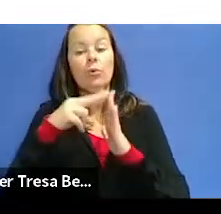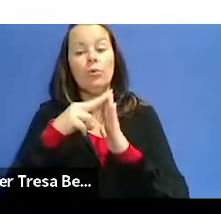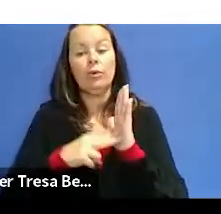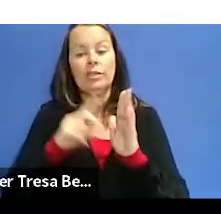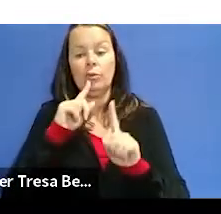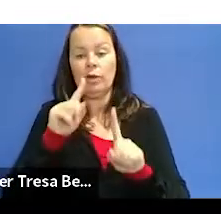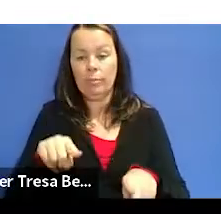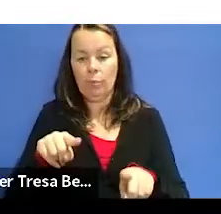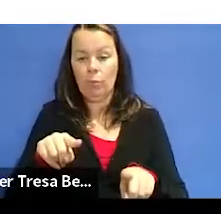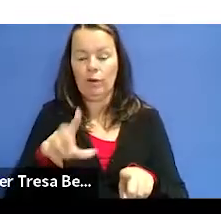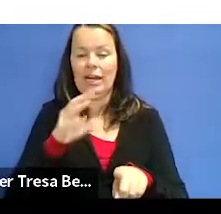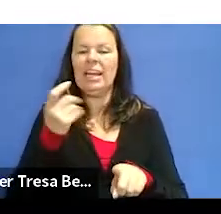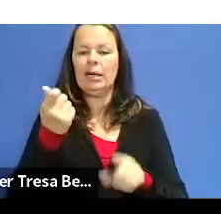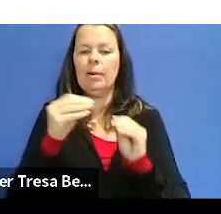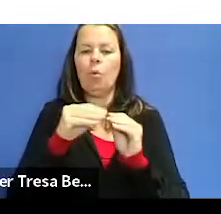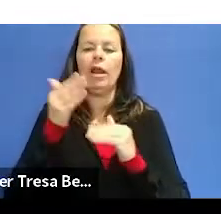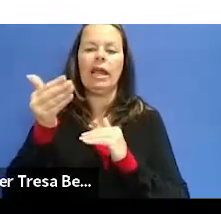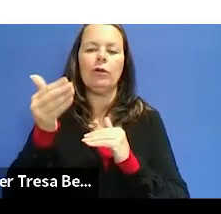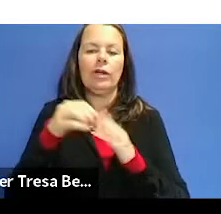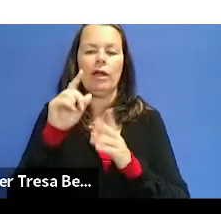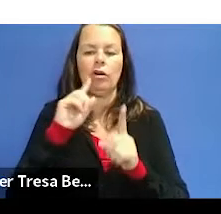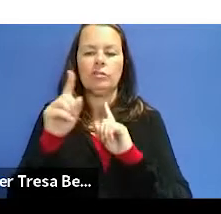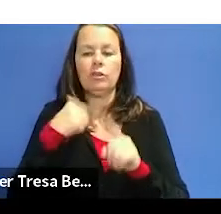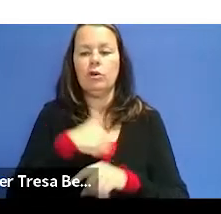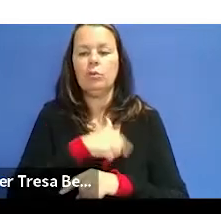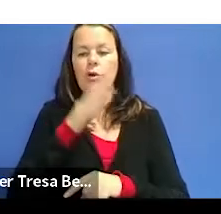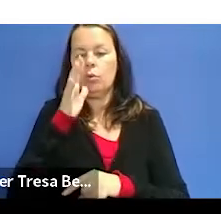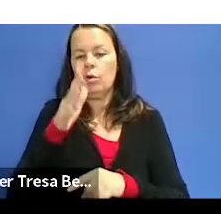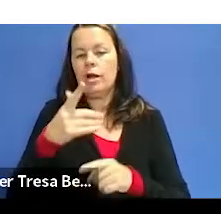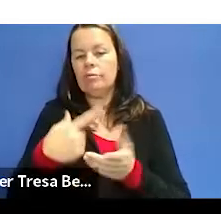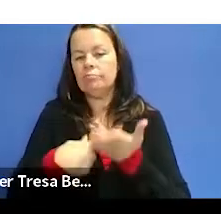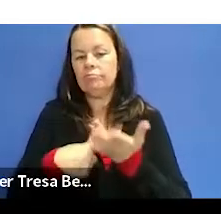conversation, we'll chat about the requirements in WCAG 2.1 for mobile